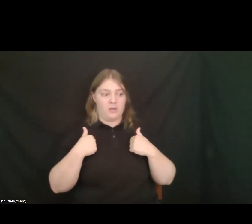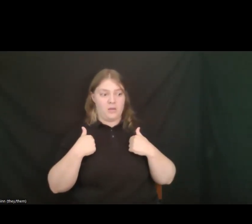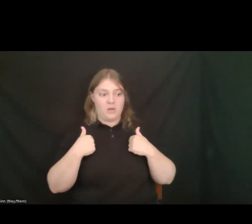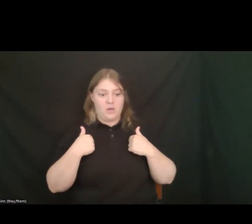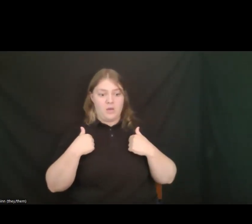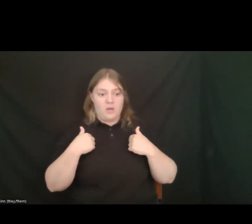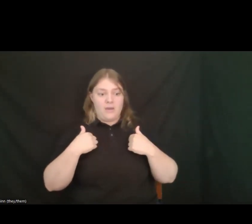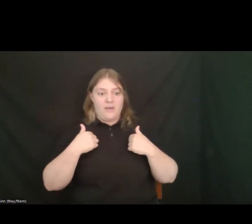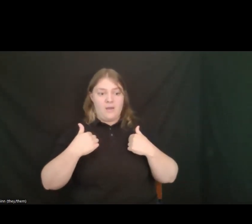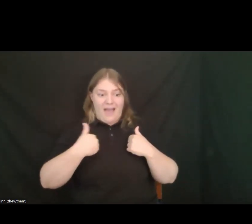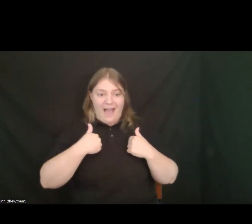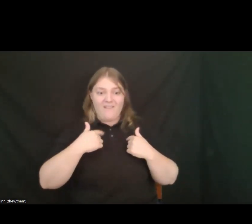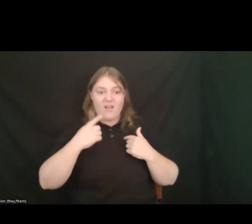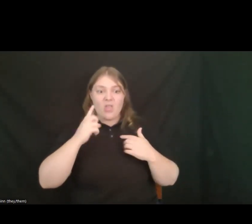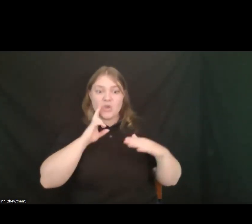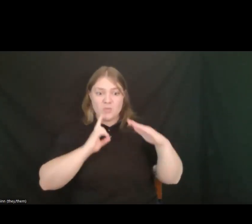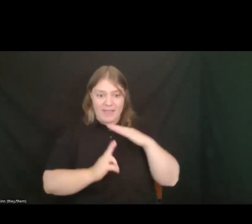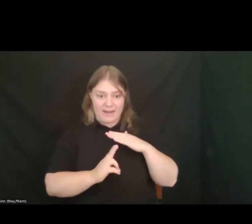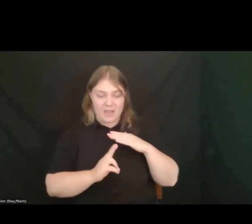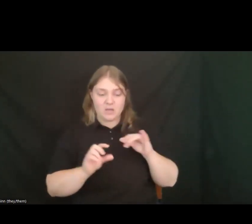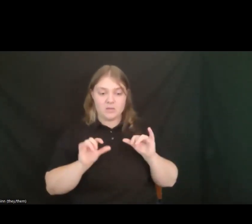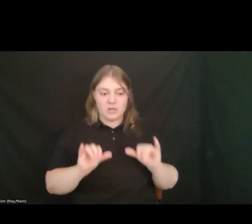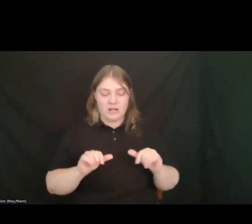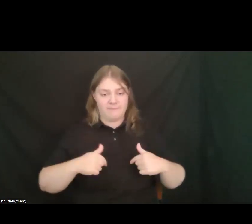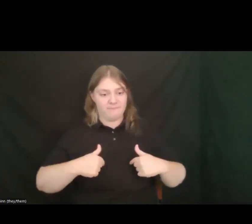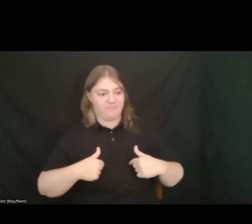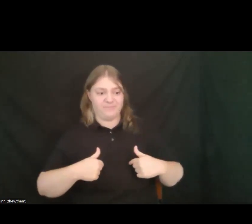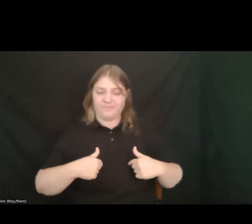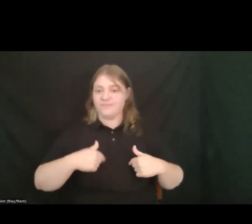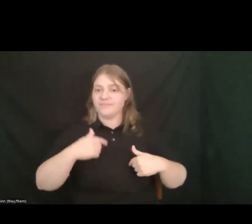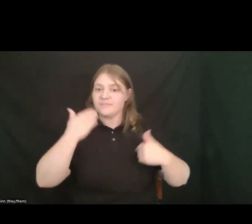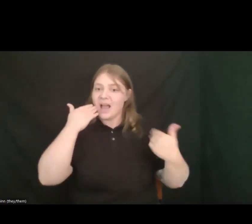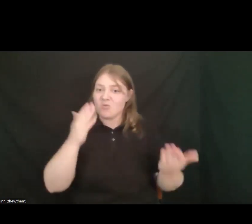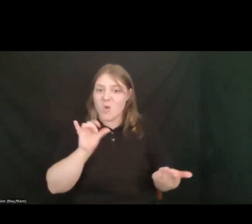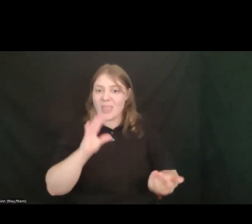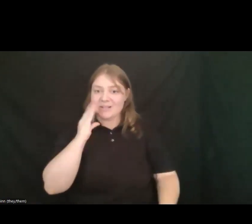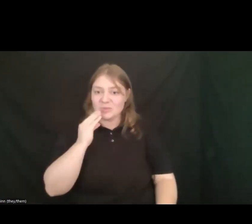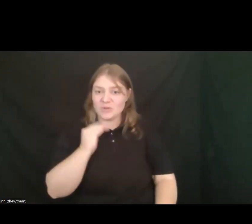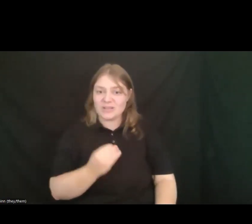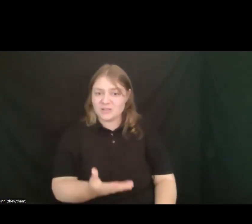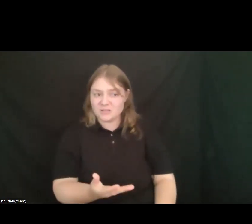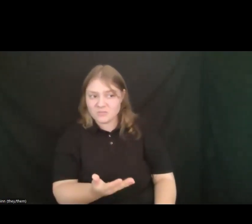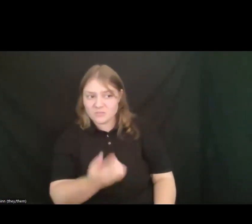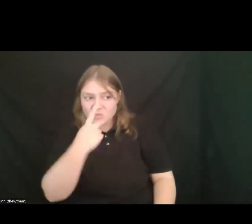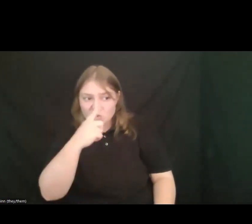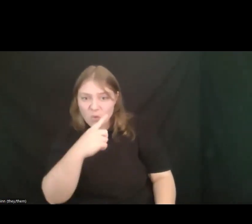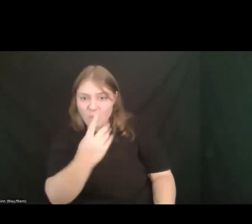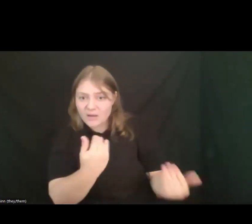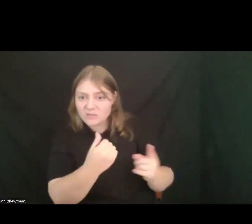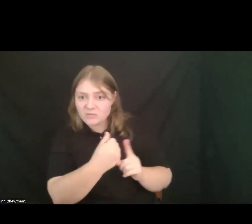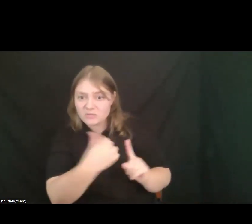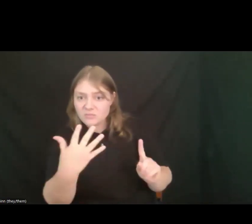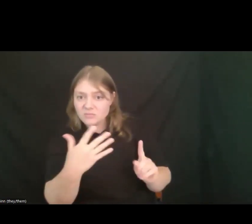to say I actually don't know what that's like can you do you mind sharing that with me so and